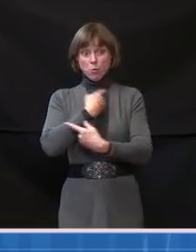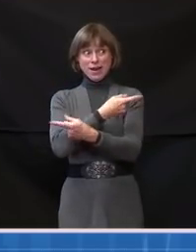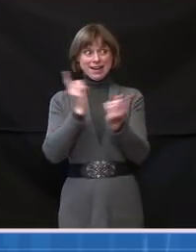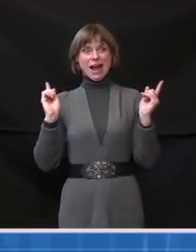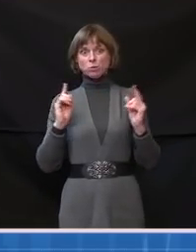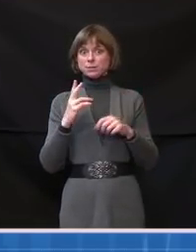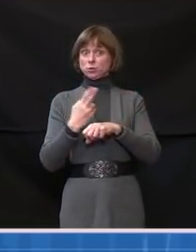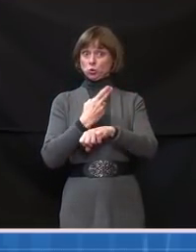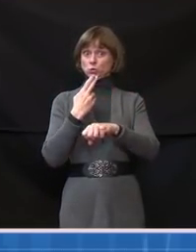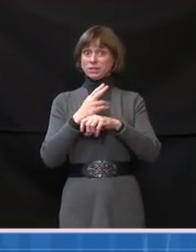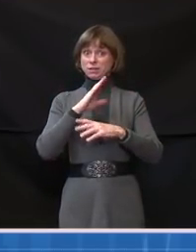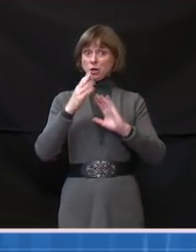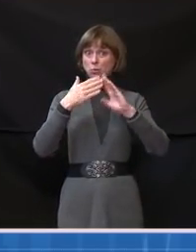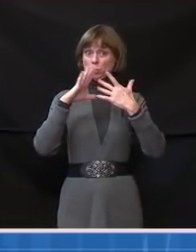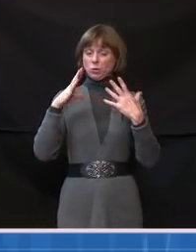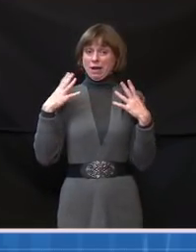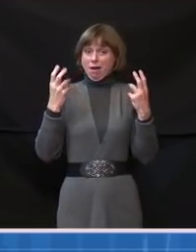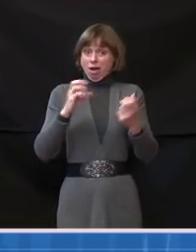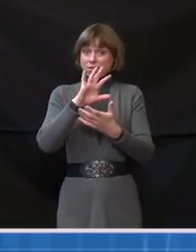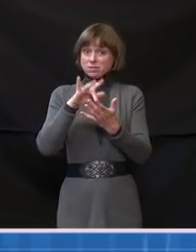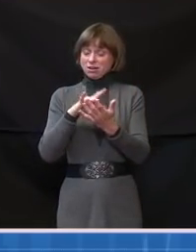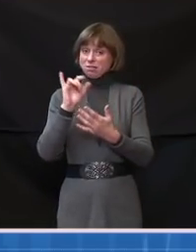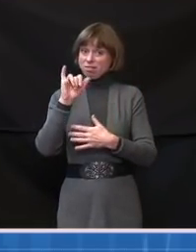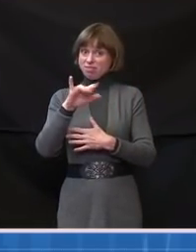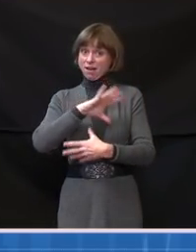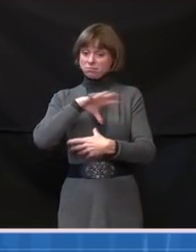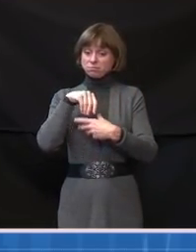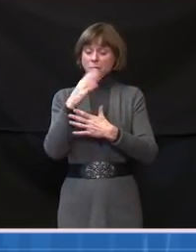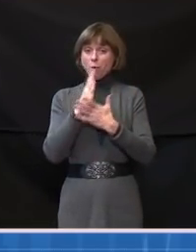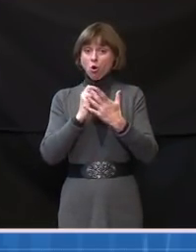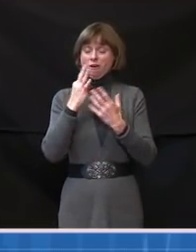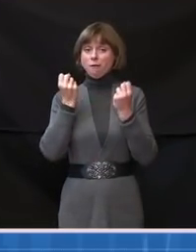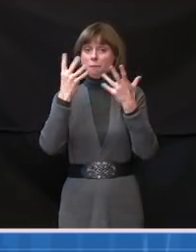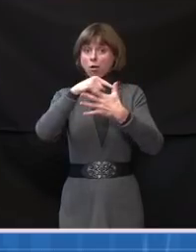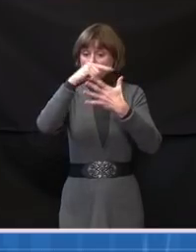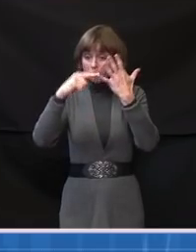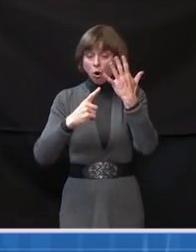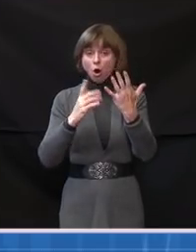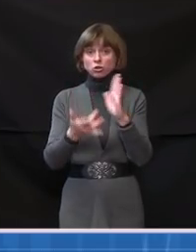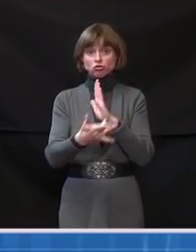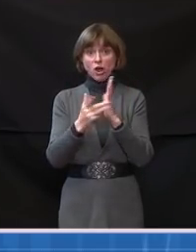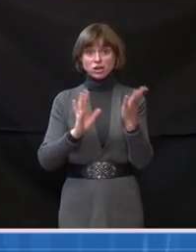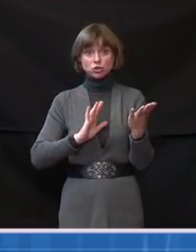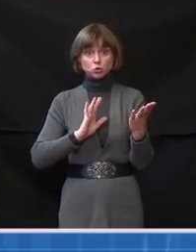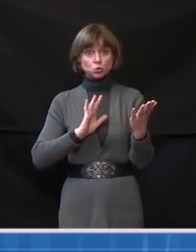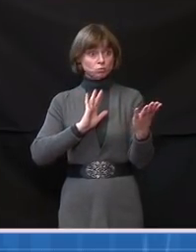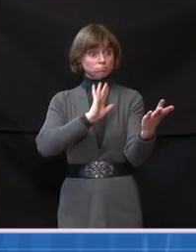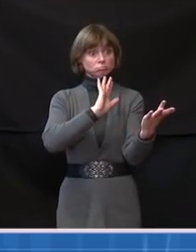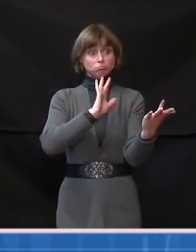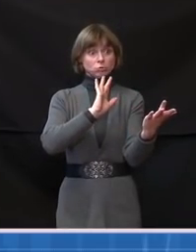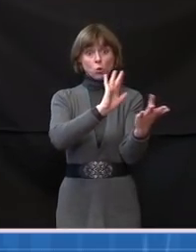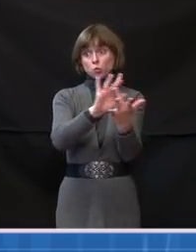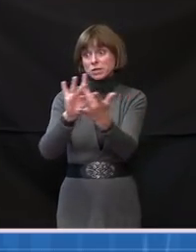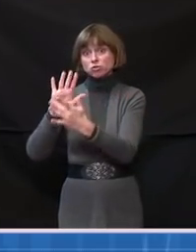is part of a multi-pronged strategy to reach all Americans. So, efficiency and equity